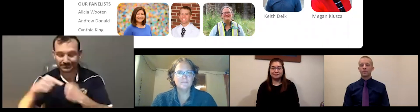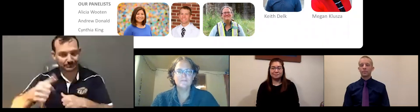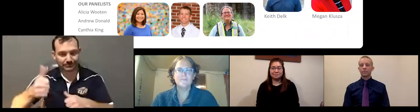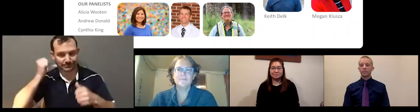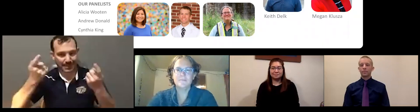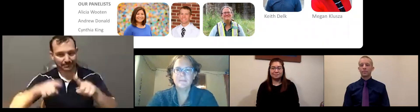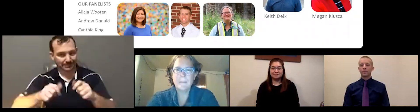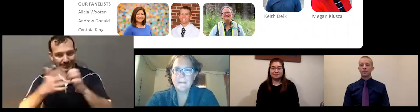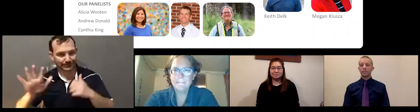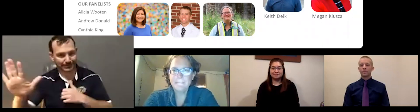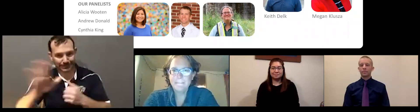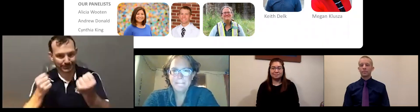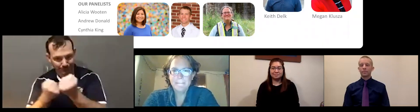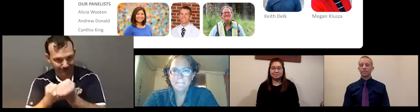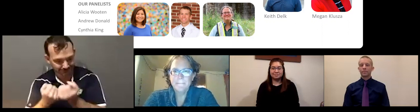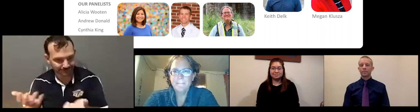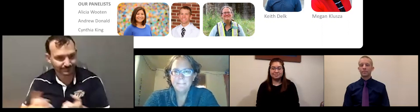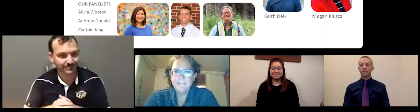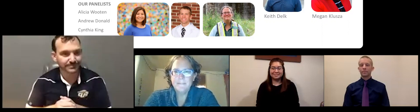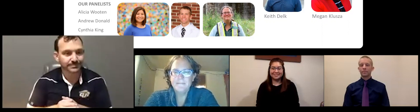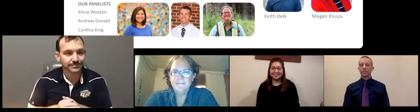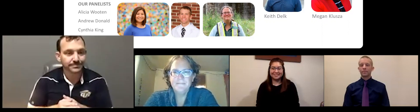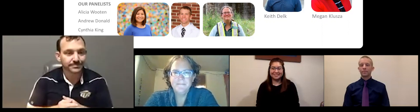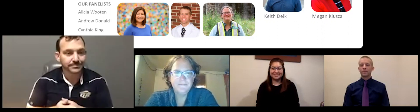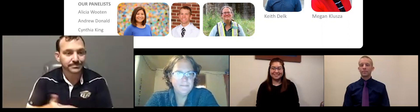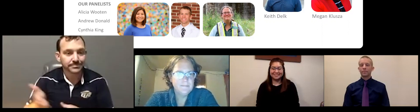So, we want to thank them for their support. we couldn't make this happen without them.